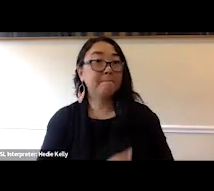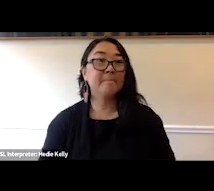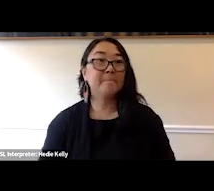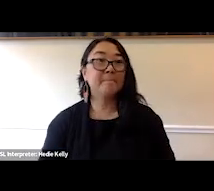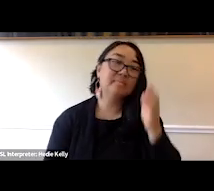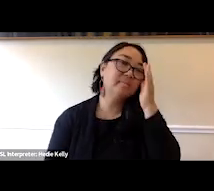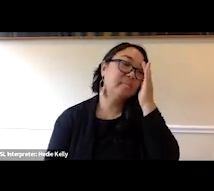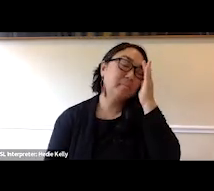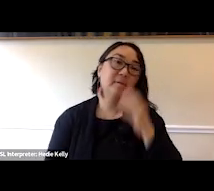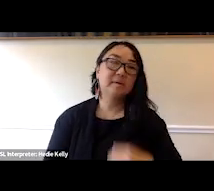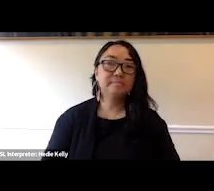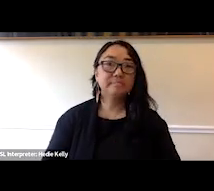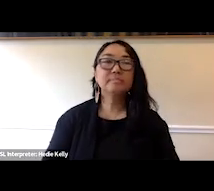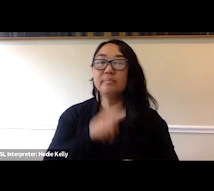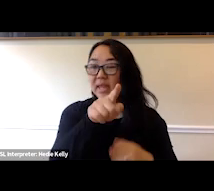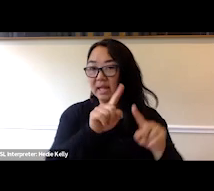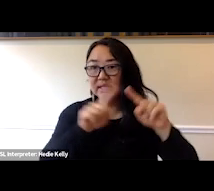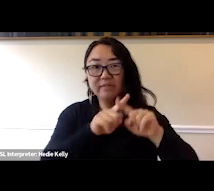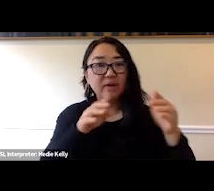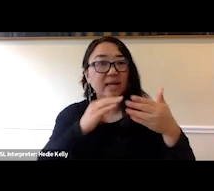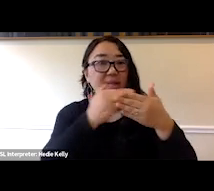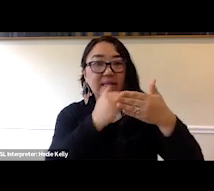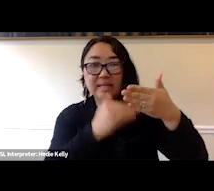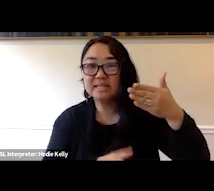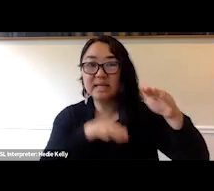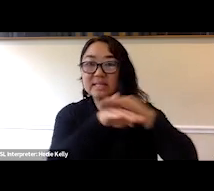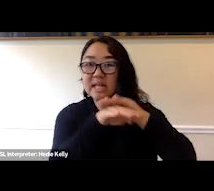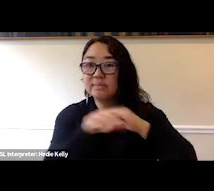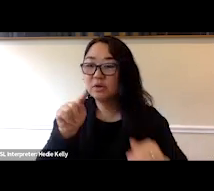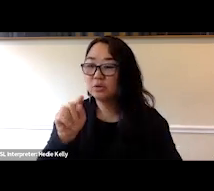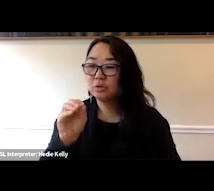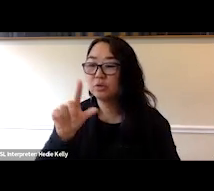this is a list of accessibility tools and checkers. So the first grouping,